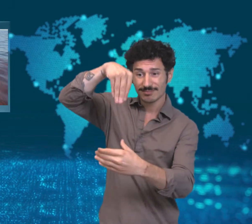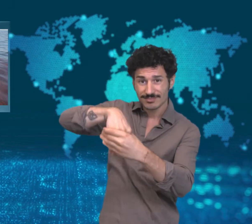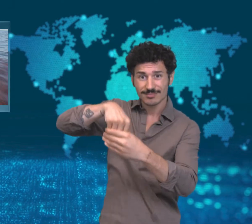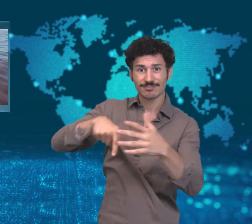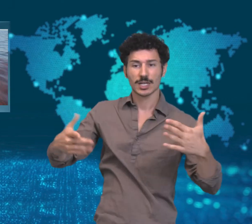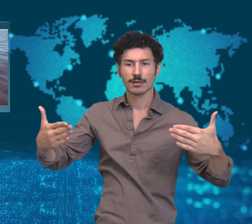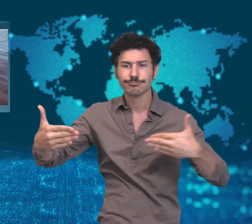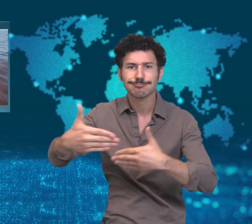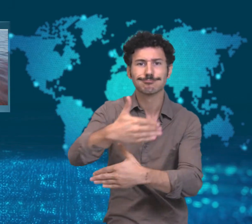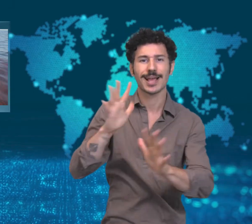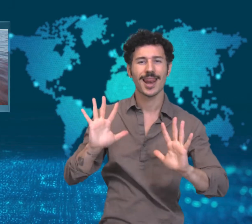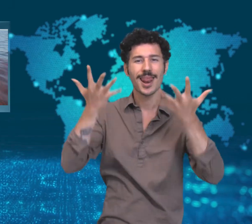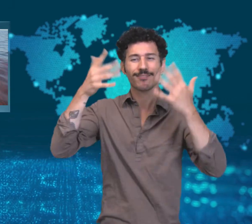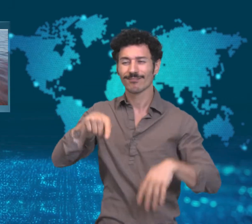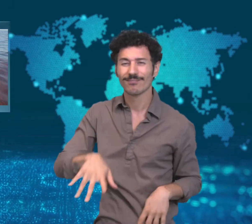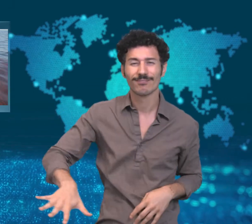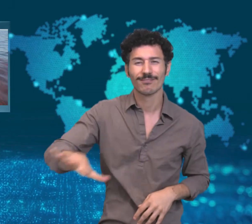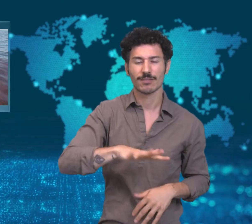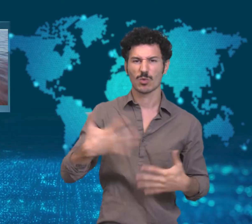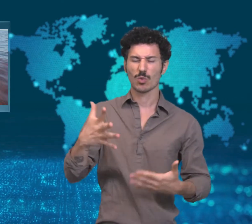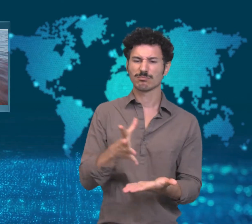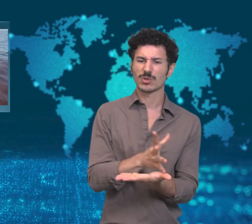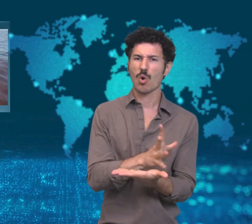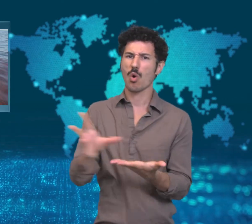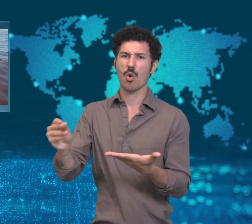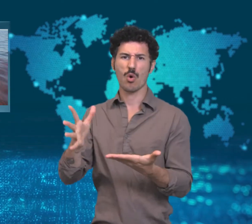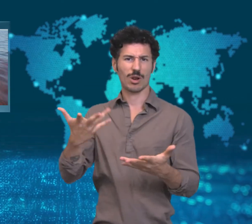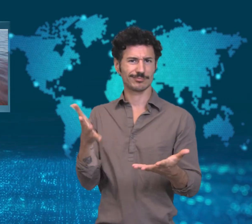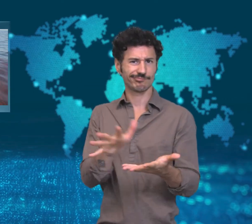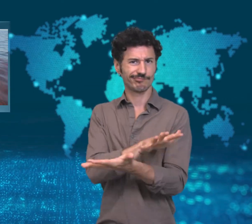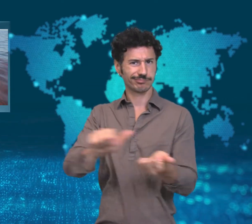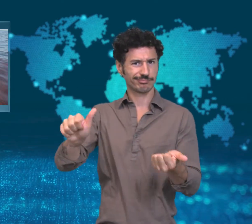warns that if the oil spills,